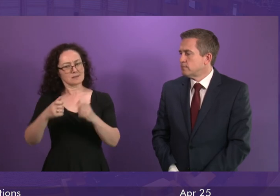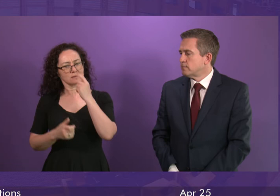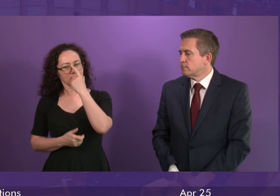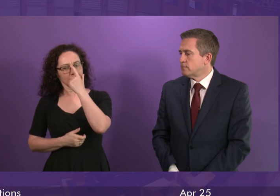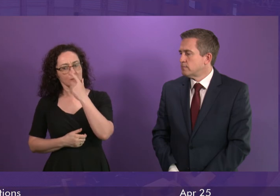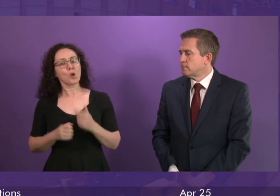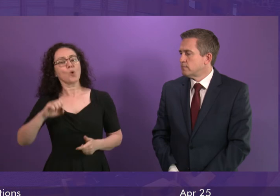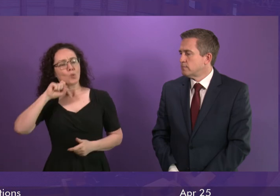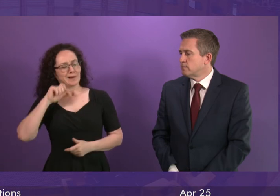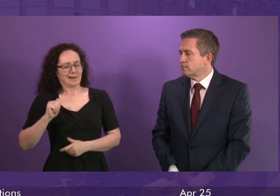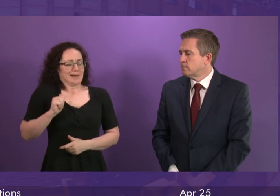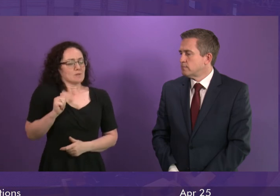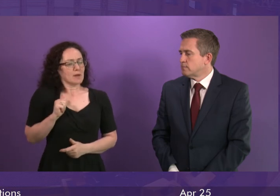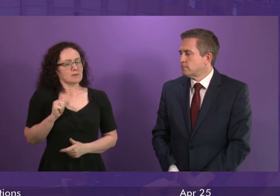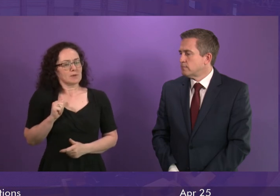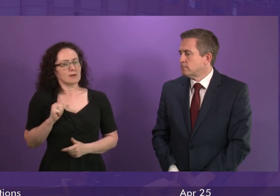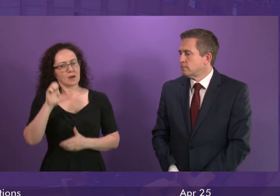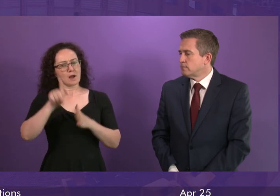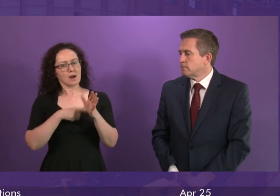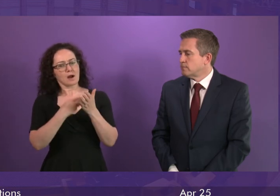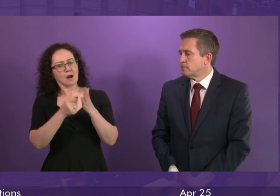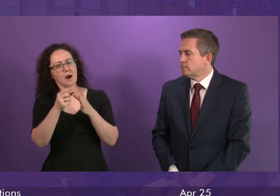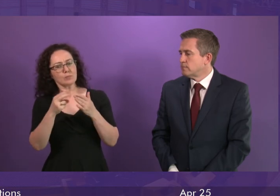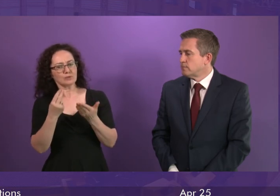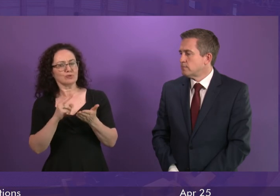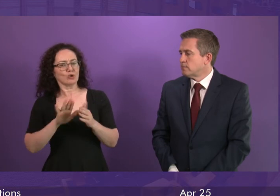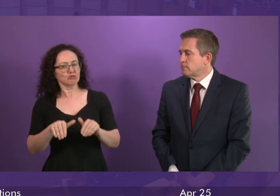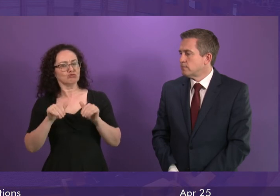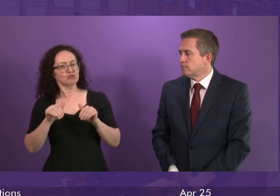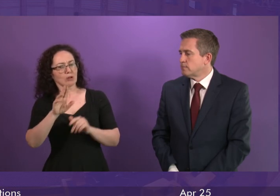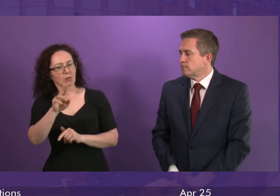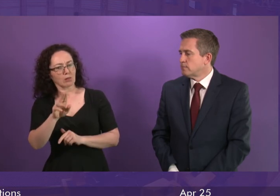but a week today—I see that the environment secretary is confirming that—we expect to